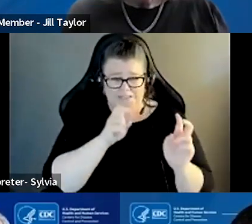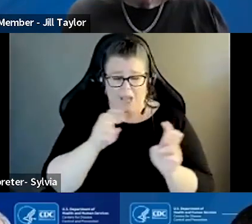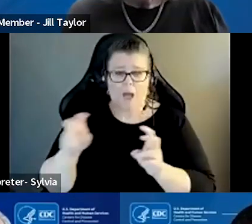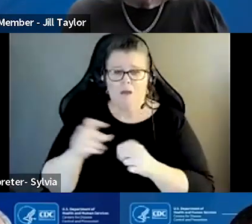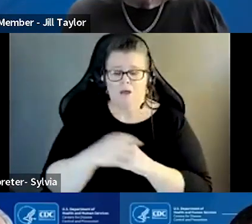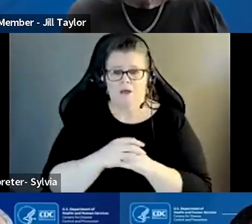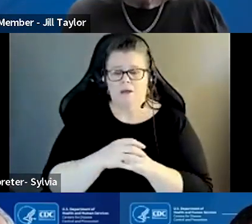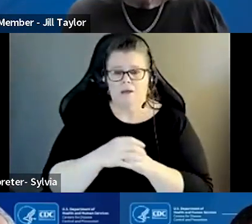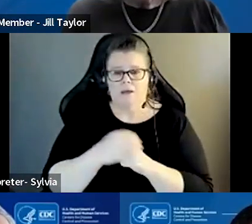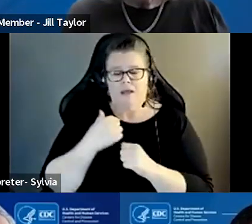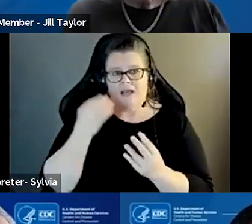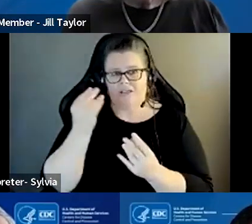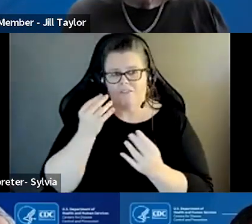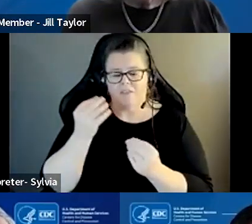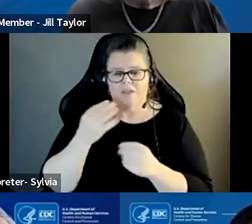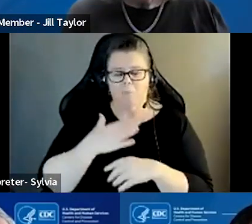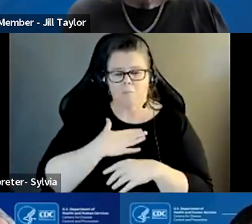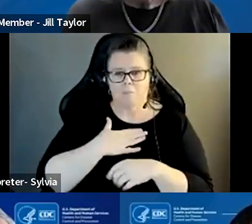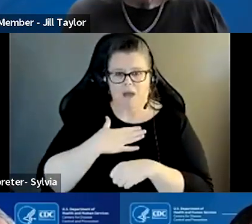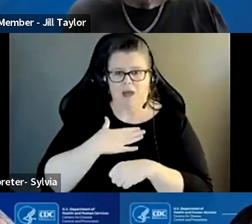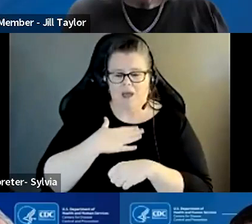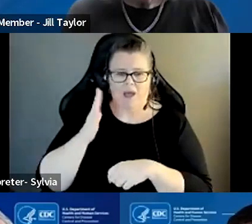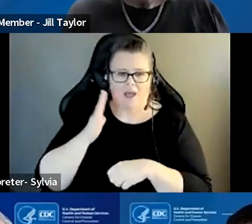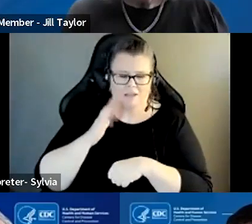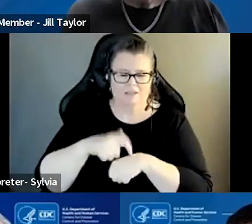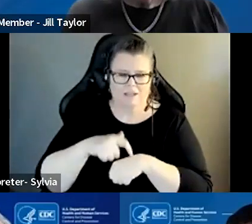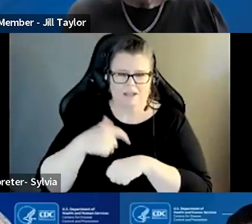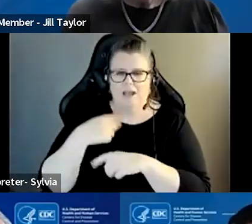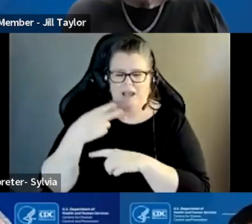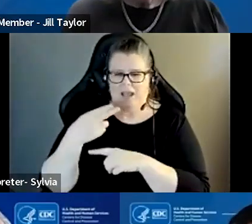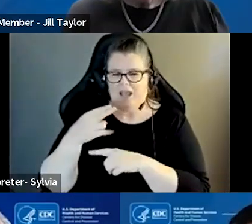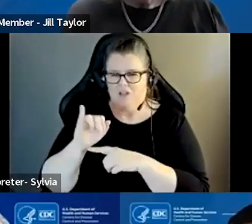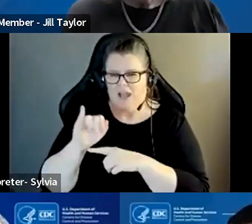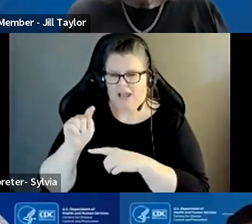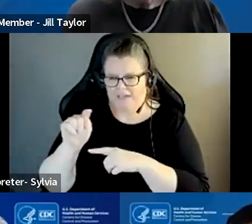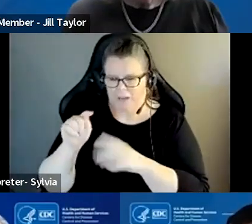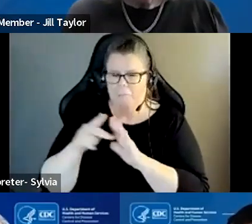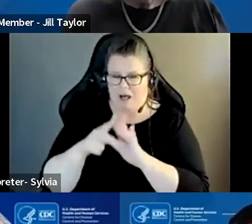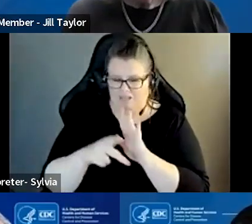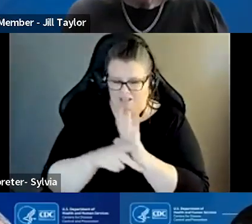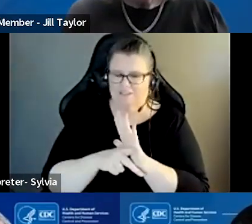on the HIT Policy Advisory Committee for ONC, where I spent a couple years, where you could sit